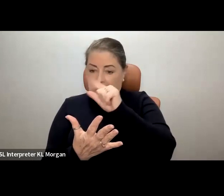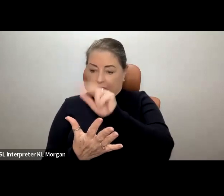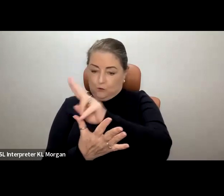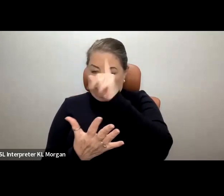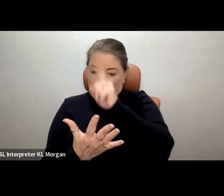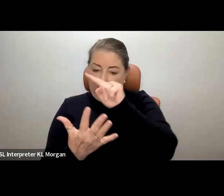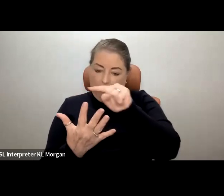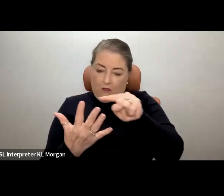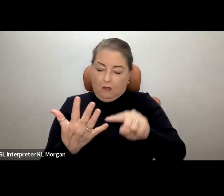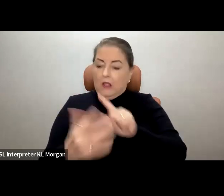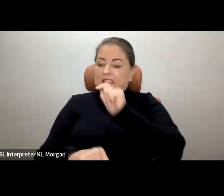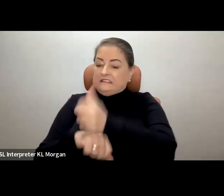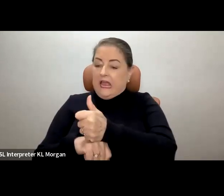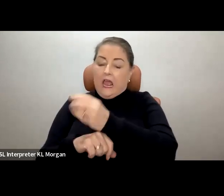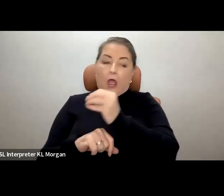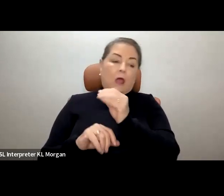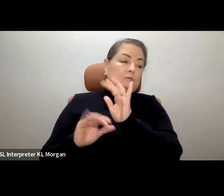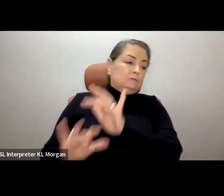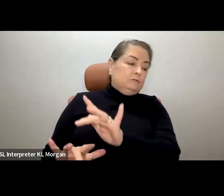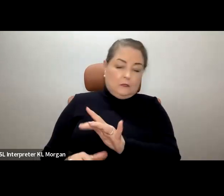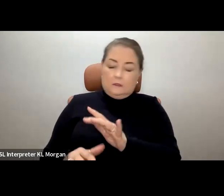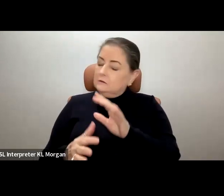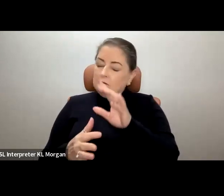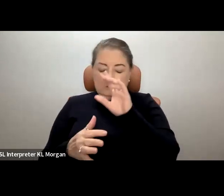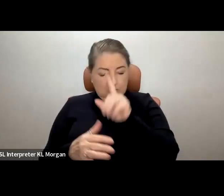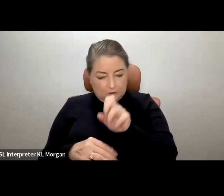and forget it. Like it's a tool that you use as part of a larger